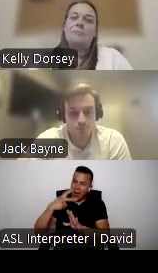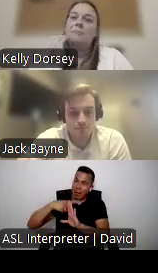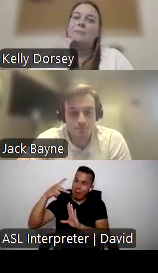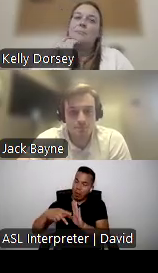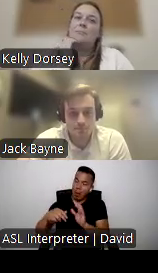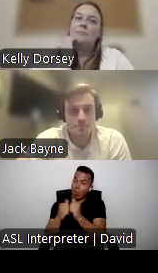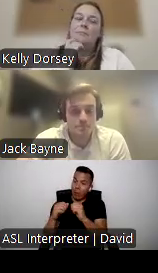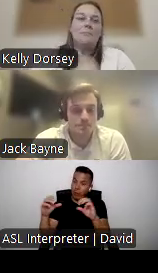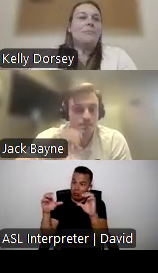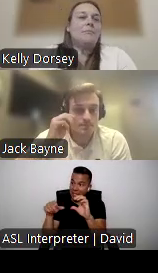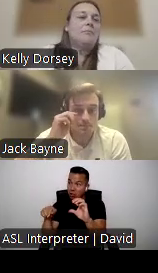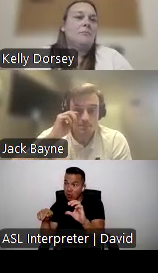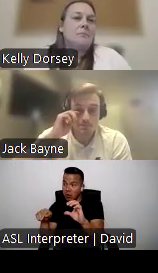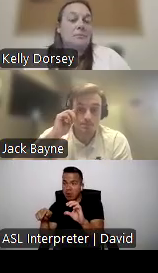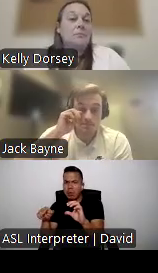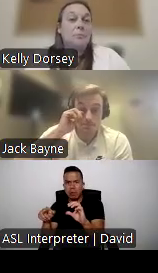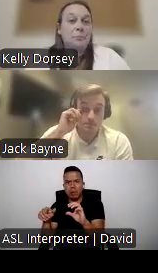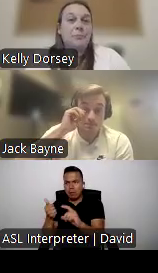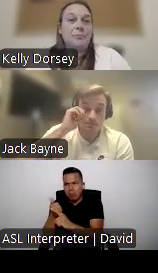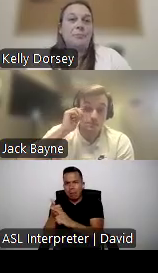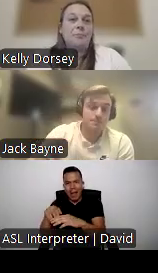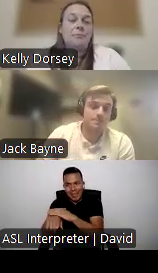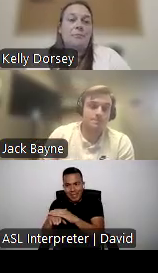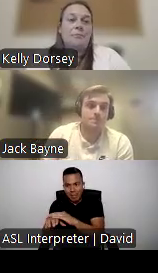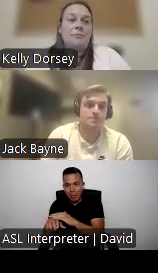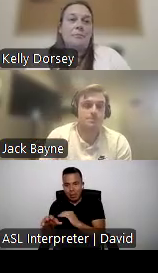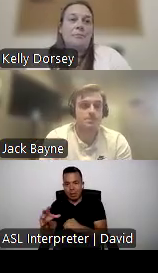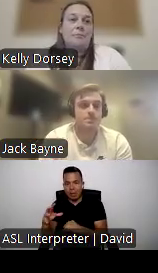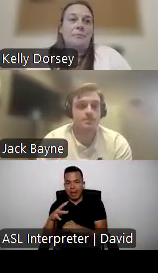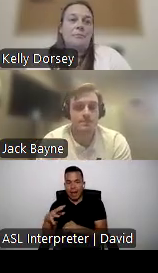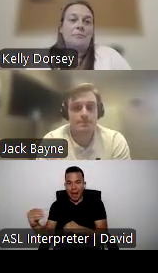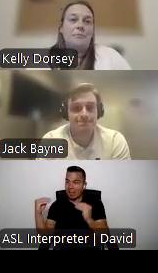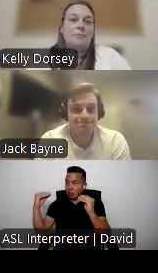that is accessible, and then being an accessible instructor yourself, abiding by those principles.